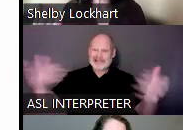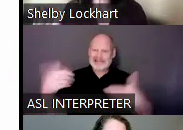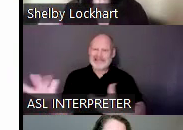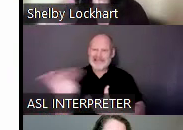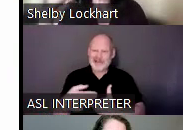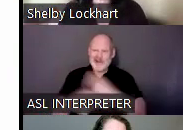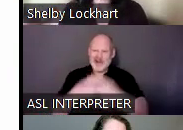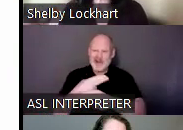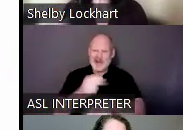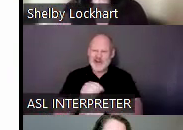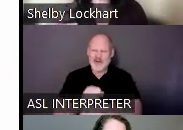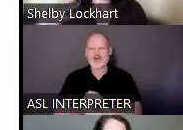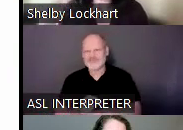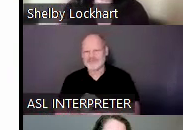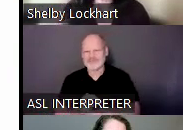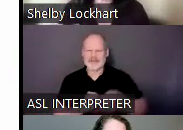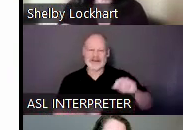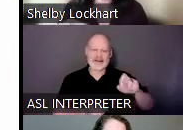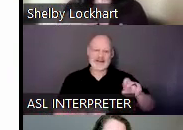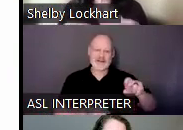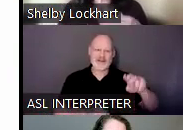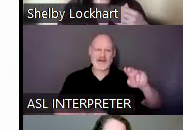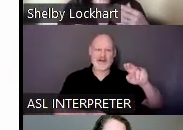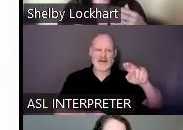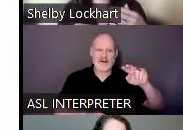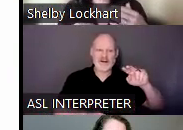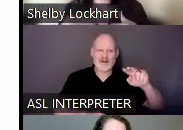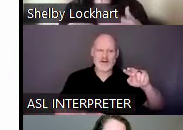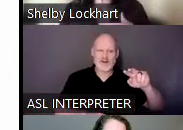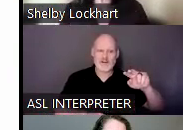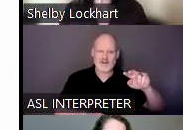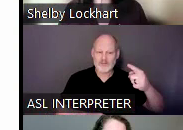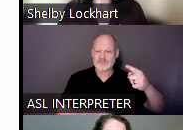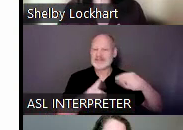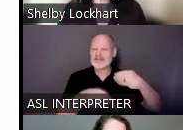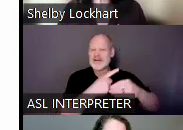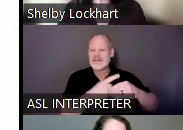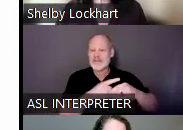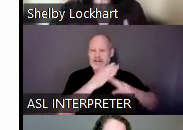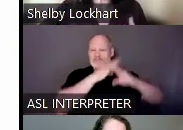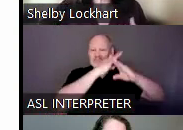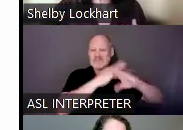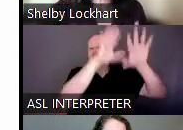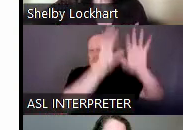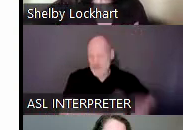are more about grouping and removing needs or removing barriers in groups. Tier 3 is